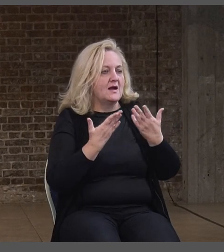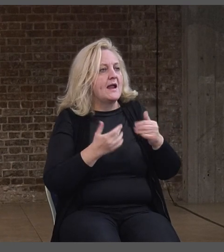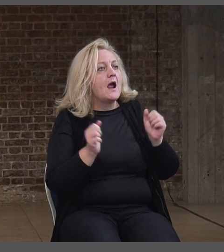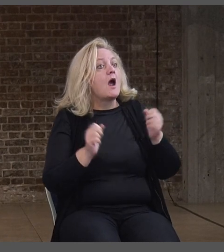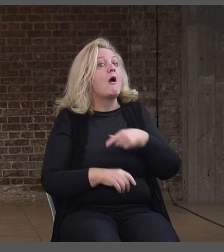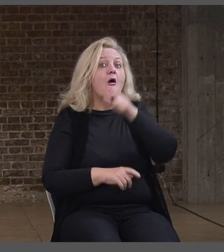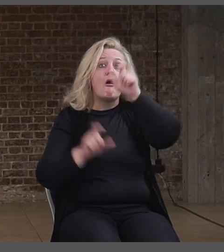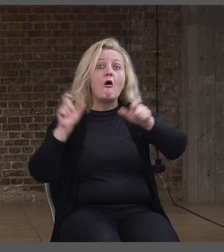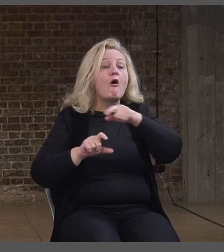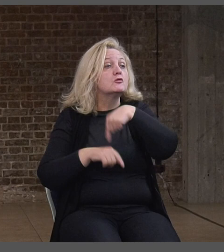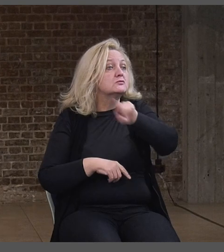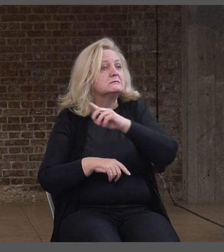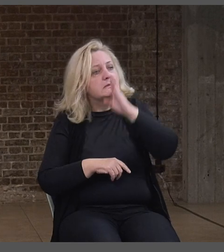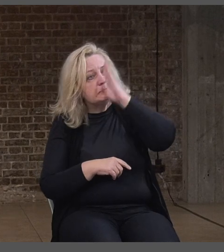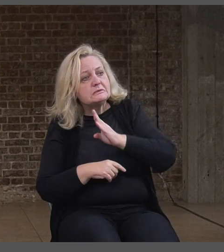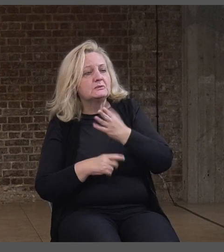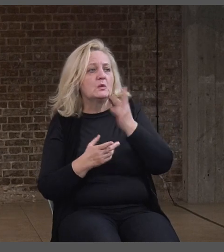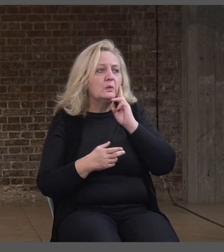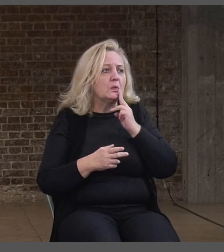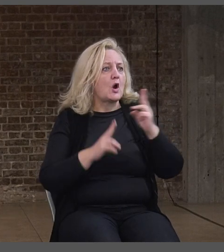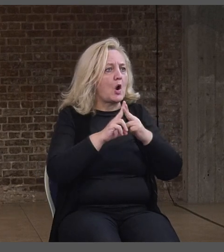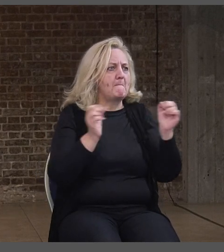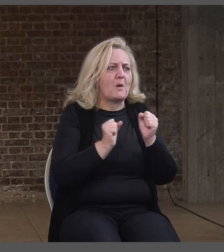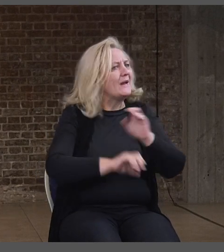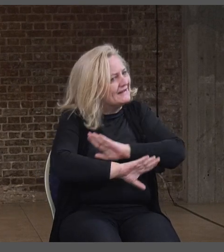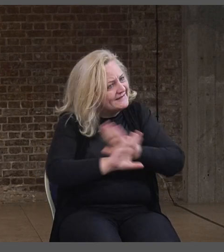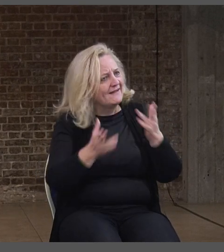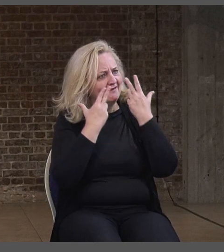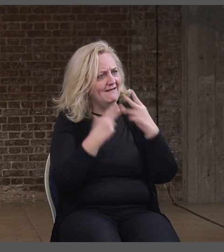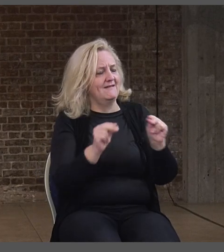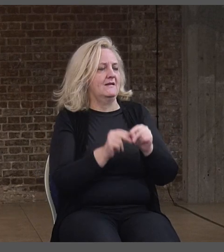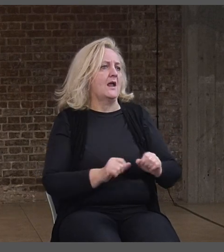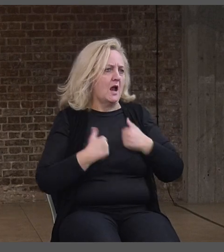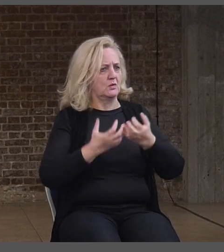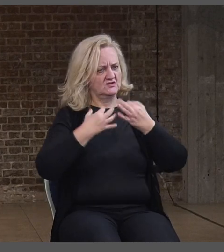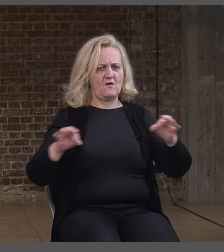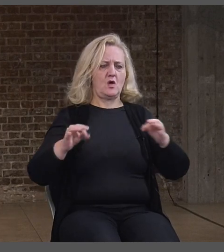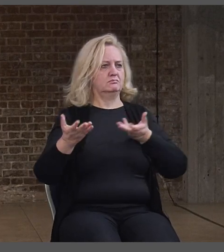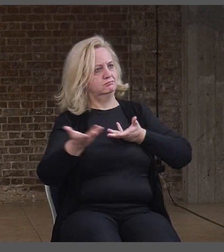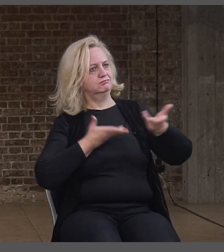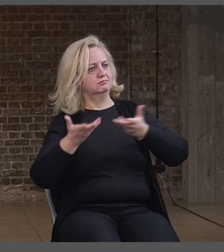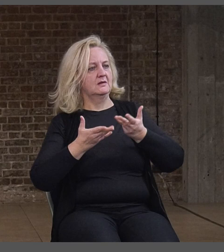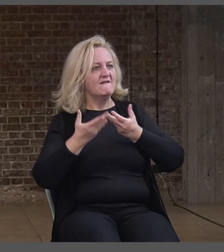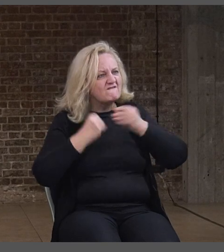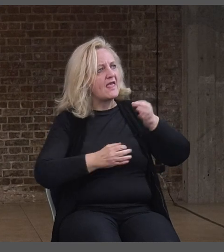also with people who are hard of hearing, deaf and that they feel comfortable around them. You have to talk about it as much as possible.